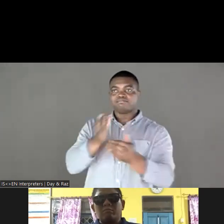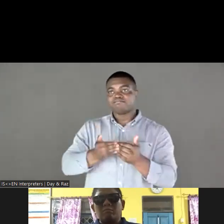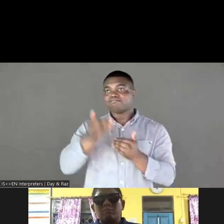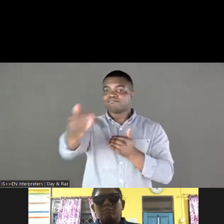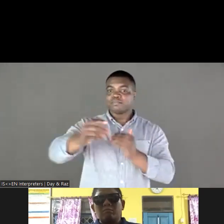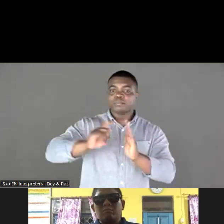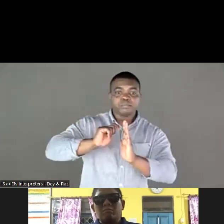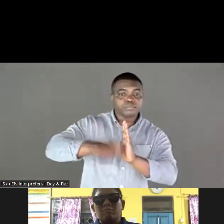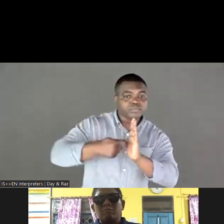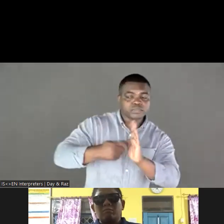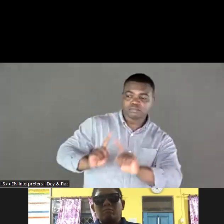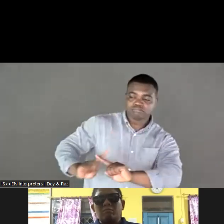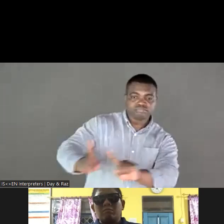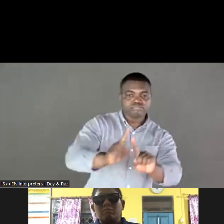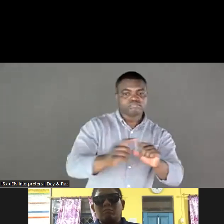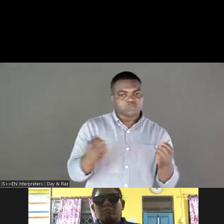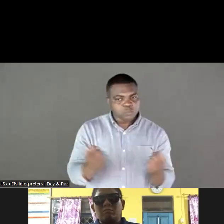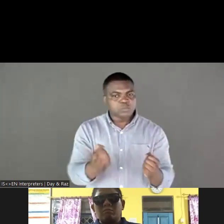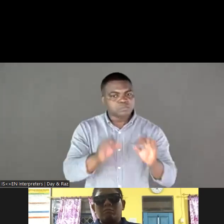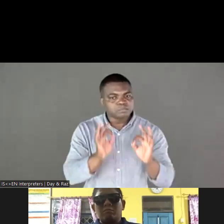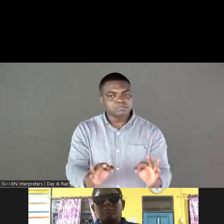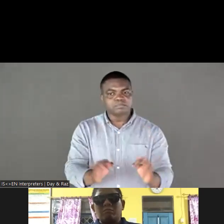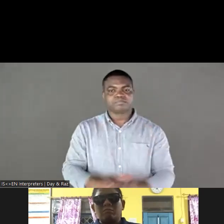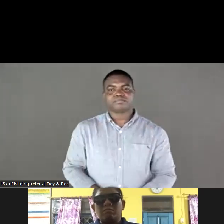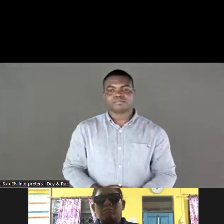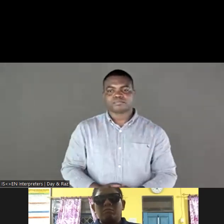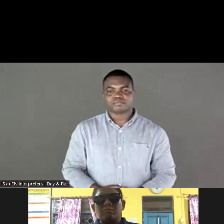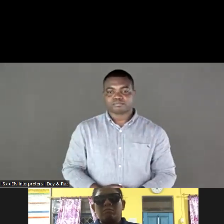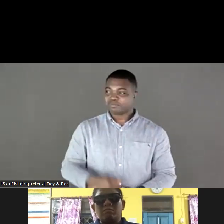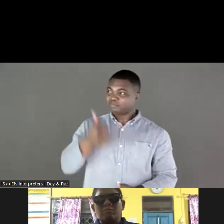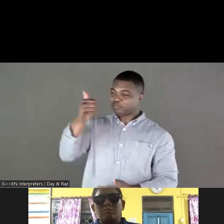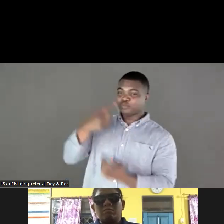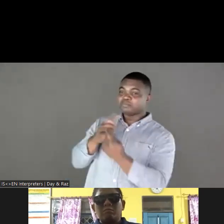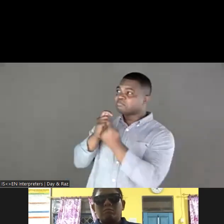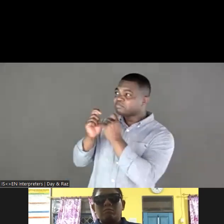to move the localization agenda forward. So what that means is donors demand and approach,